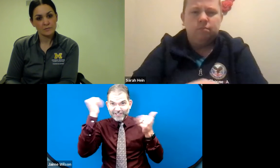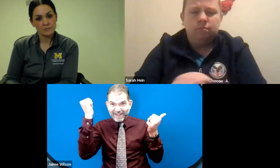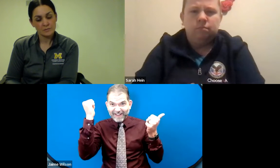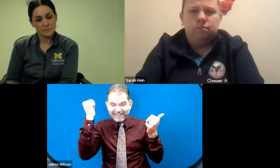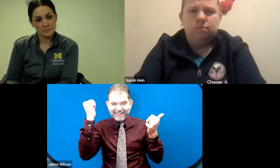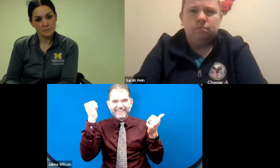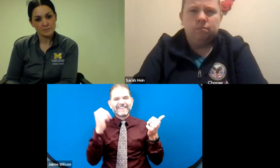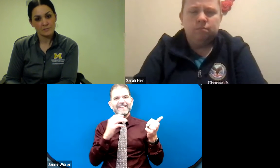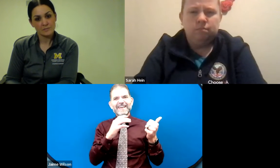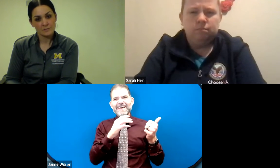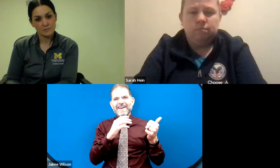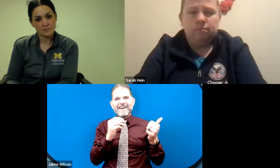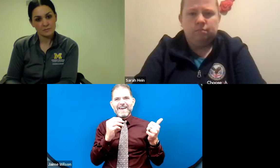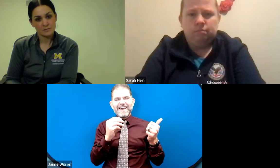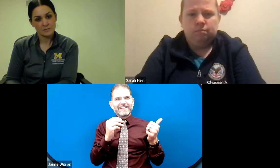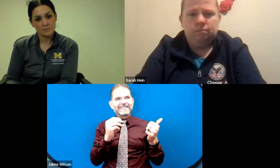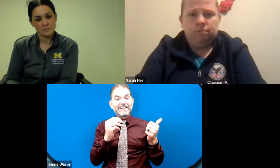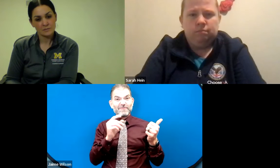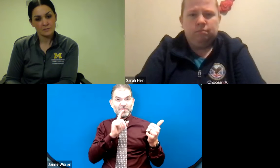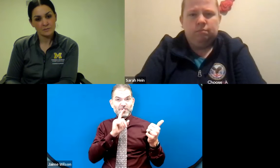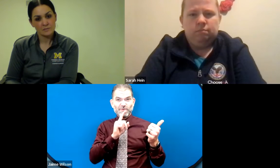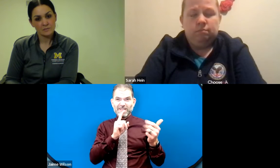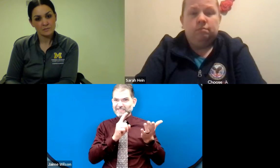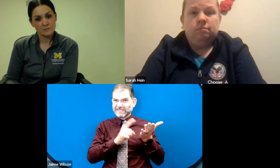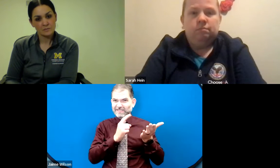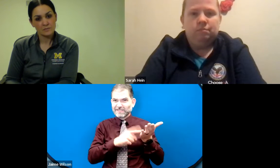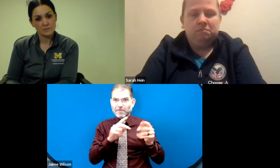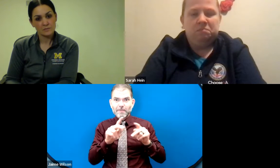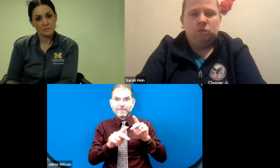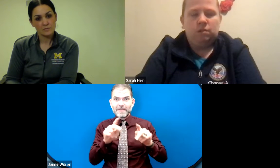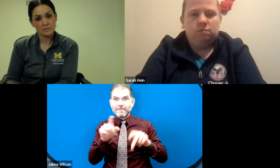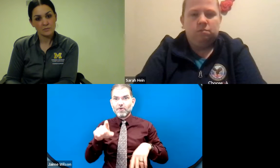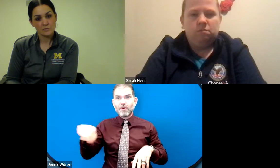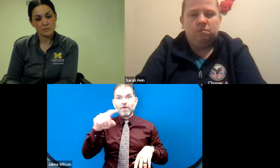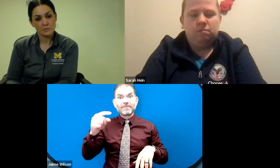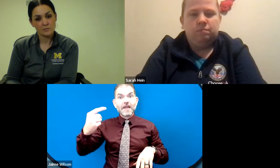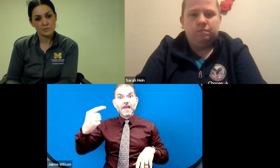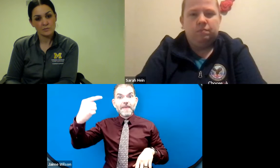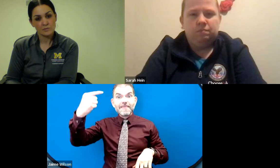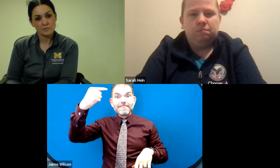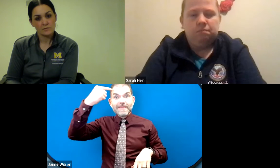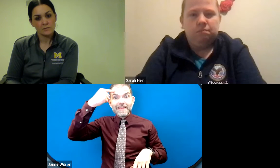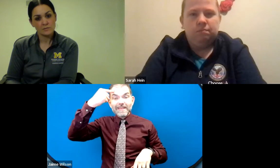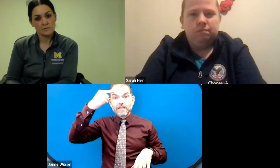ASL Interpreter: types of dementia. ASL Interpreter: and ASL Interpreter: really sometimes it people.